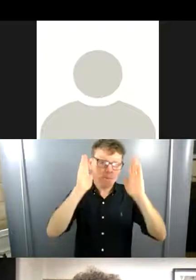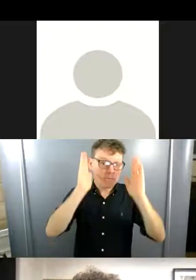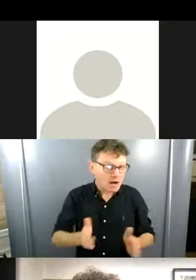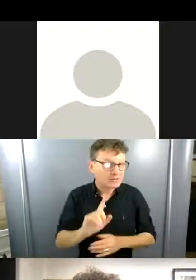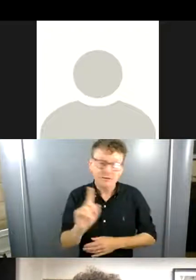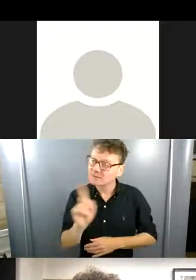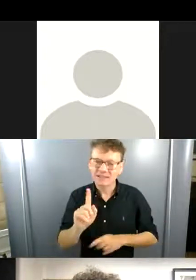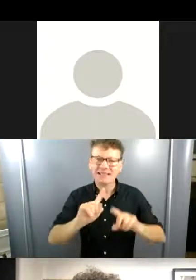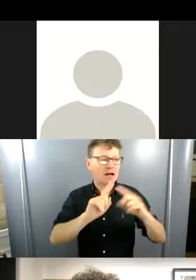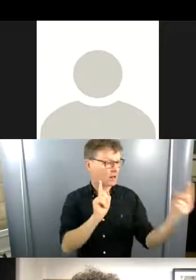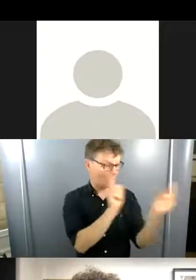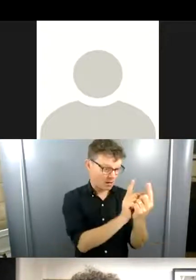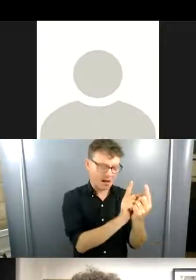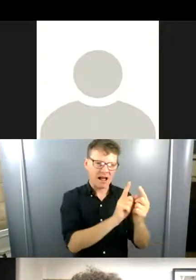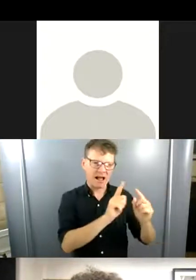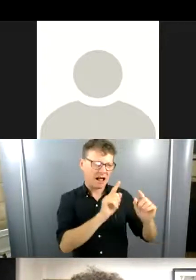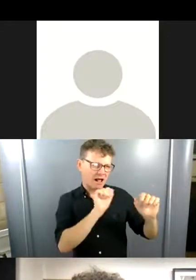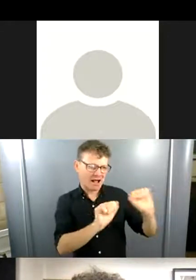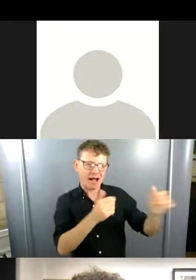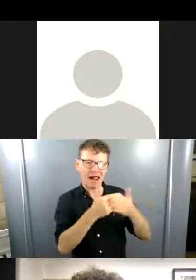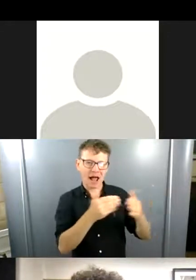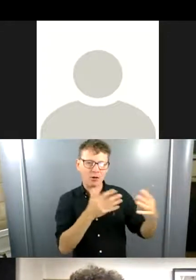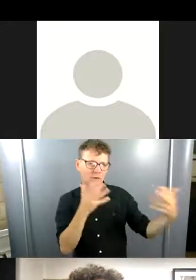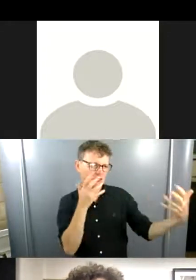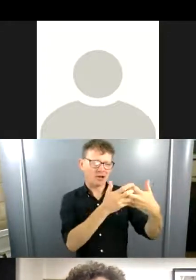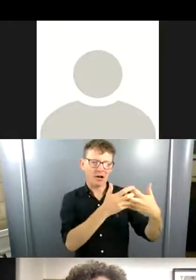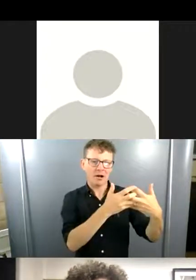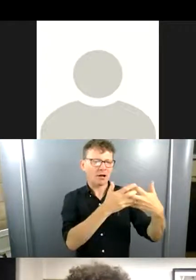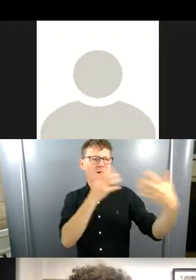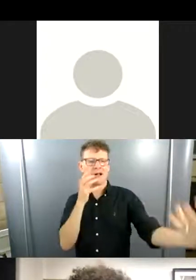with different sets of languages are going to choose different options in different contexts